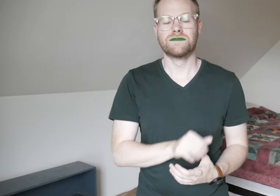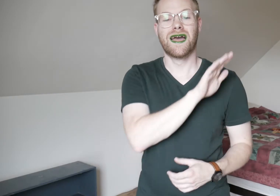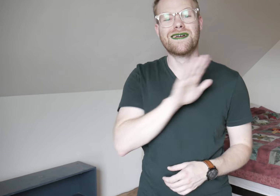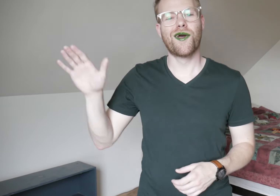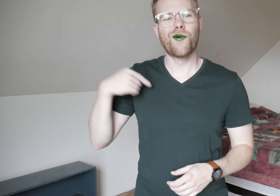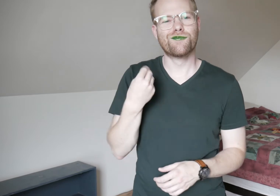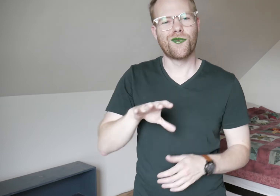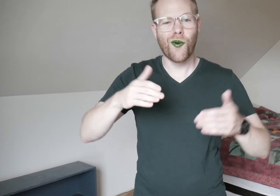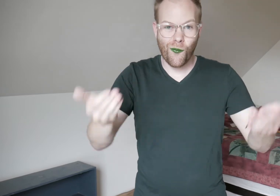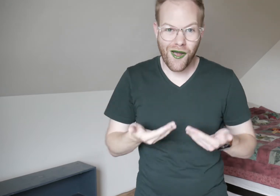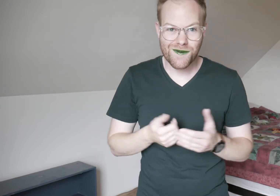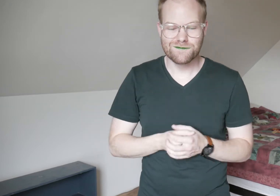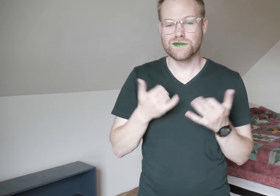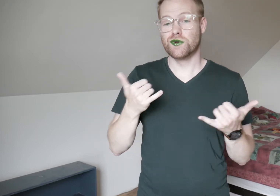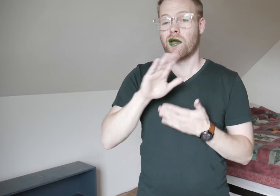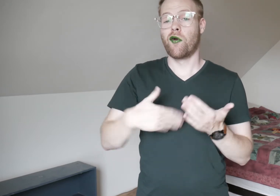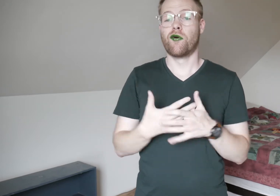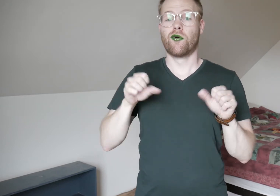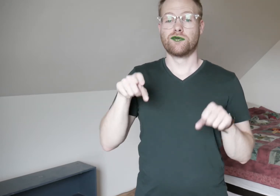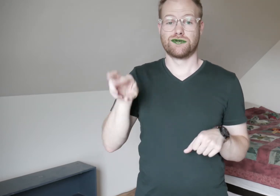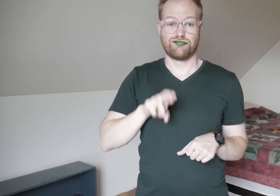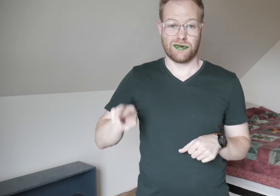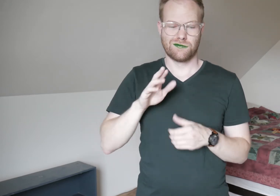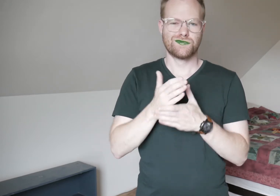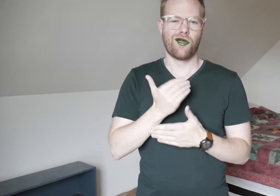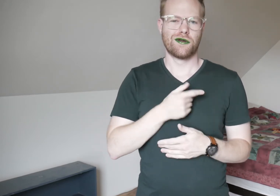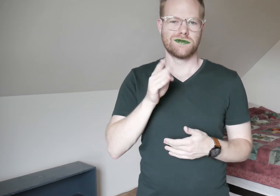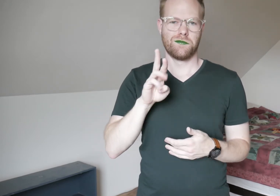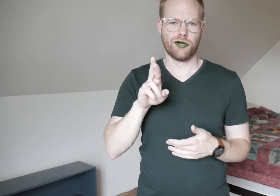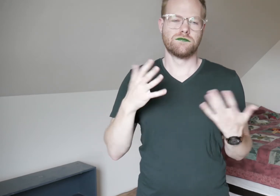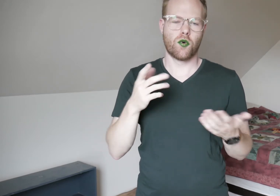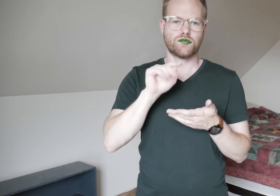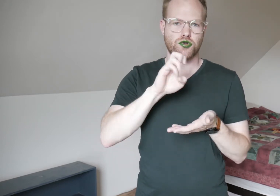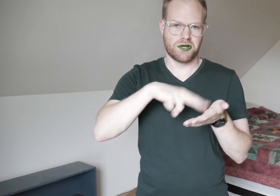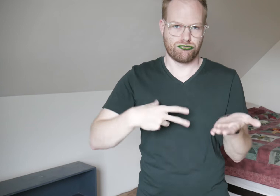Hello, I’m Rogan and welcome! Today, all the hosts of this round are sharing our TBRs, or To Be Read.